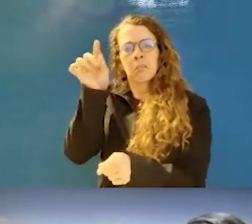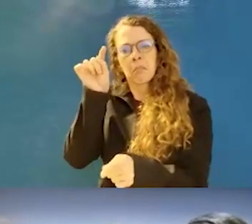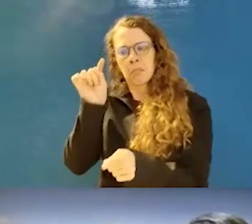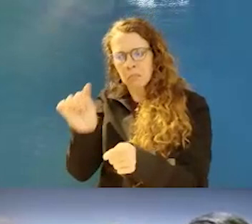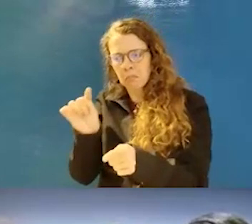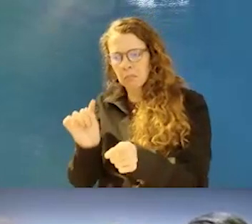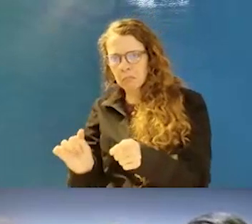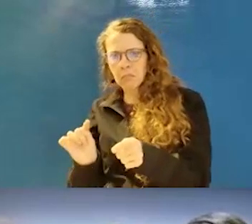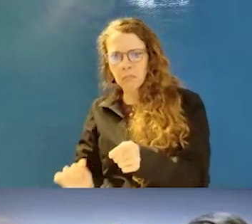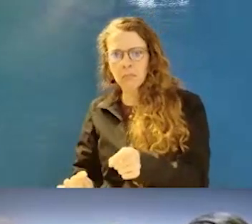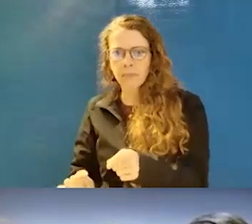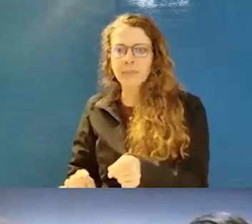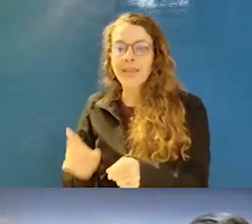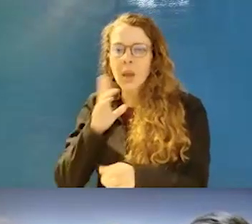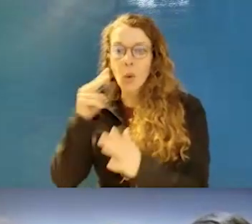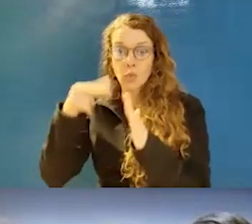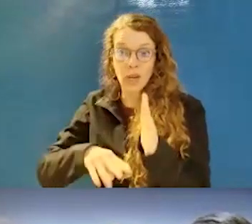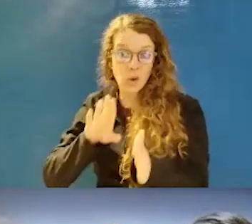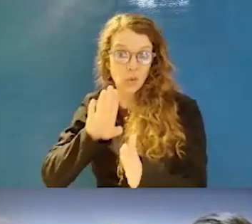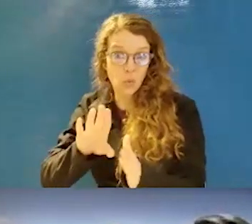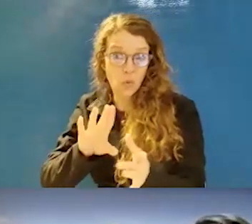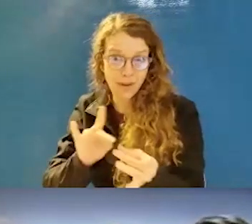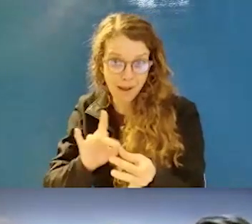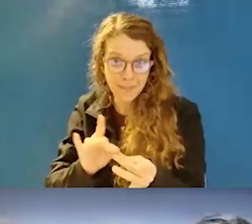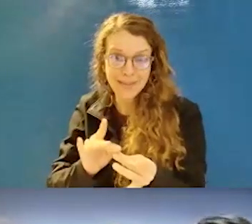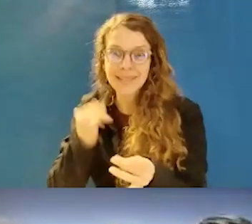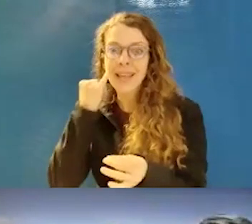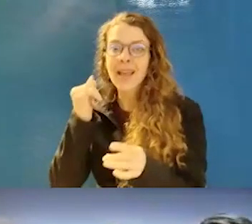you know, probably they're going to read your comments, even if they're, you know, if they see them,